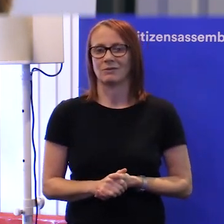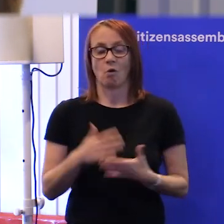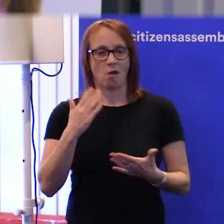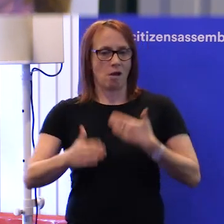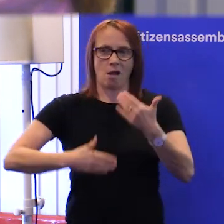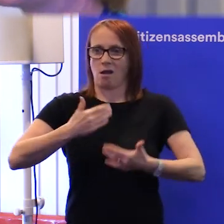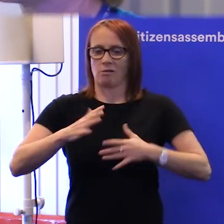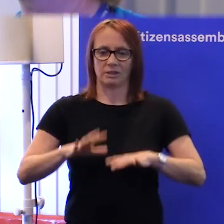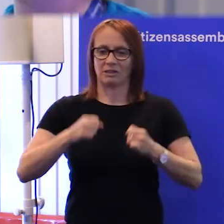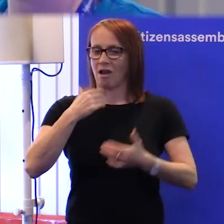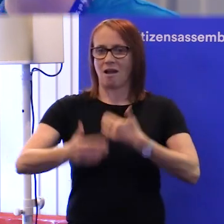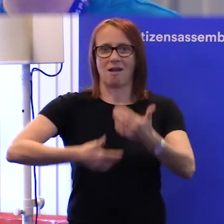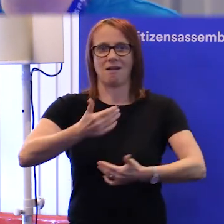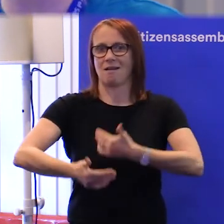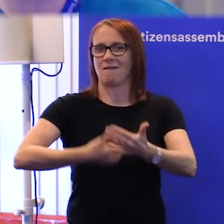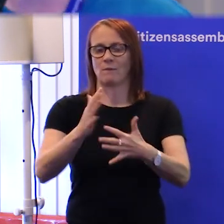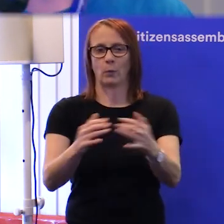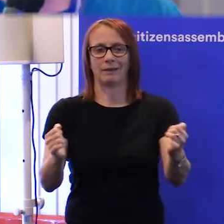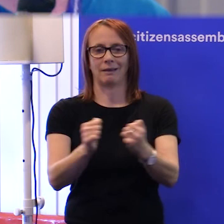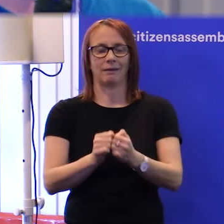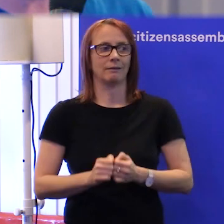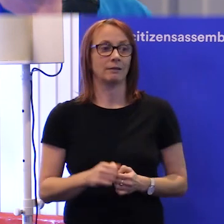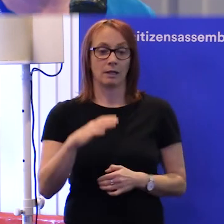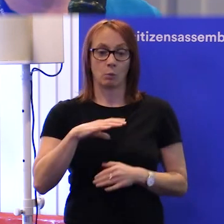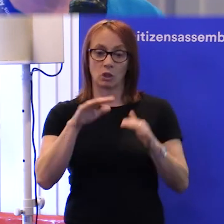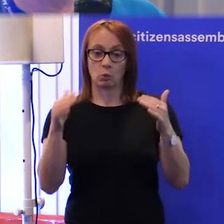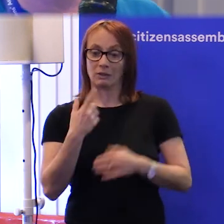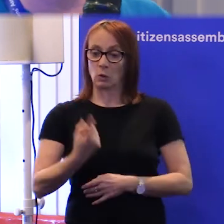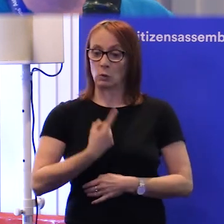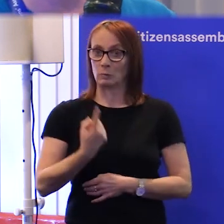journey for the weekend I just wanted to introduce myself briefly and give you a